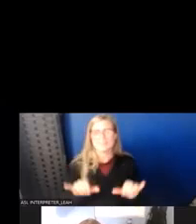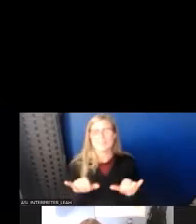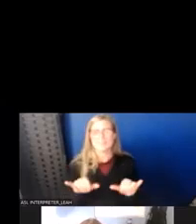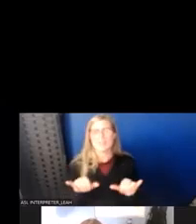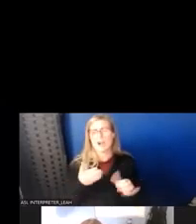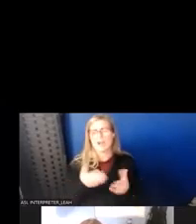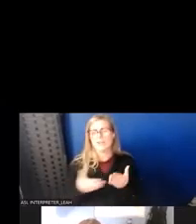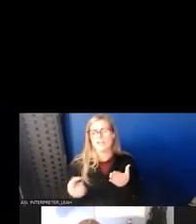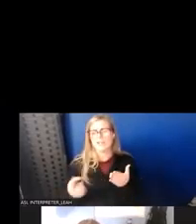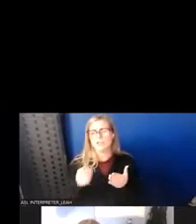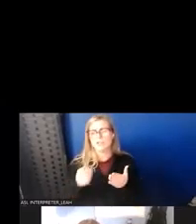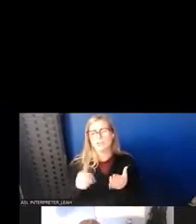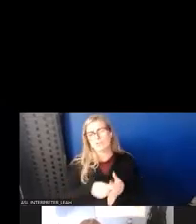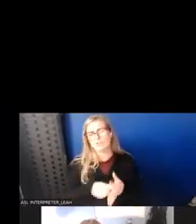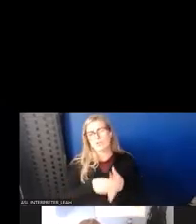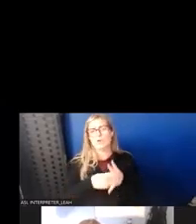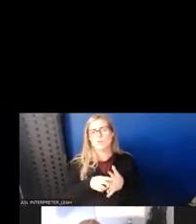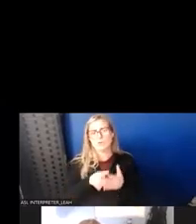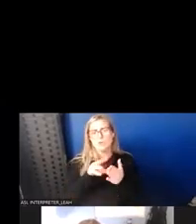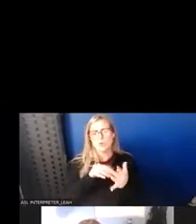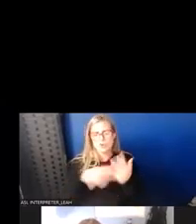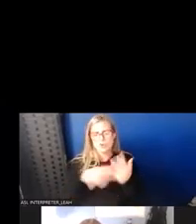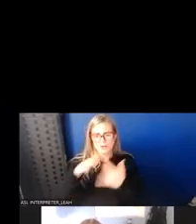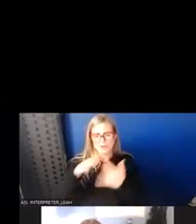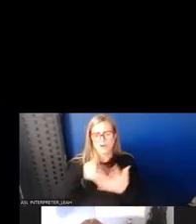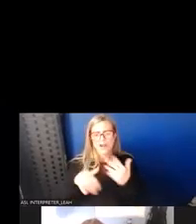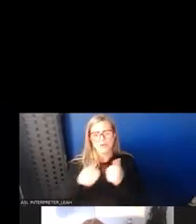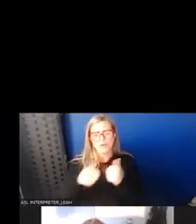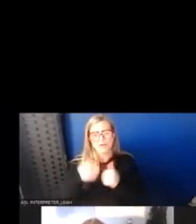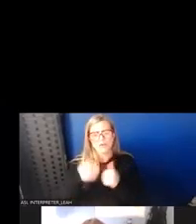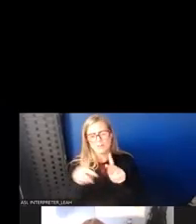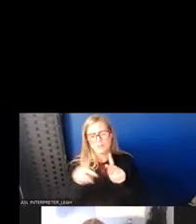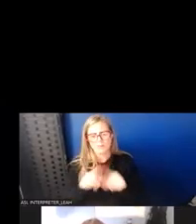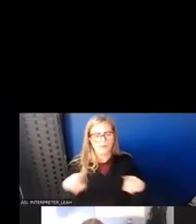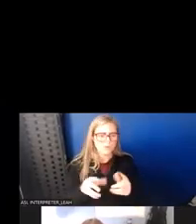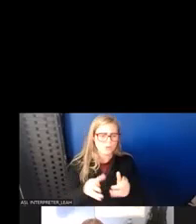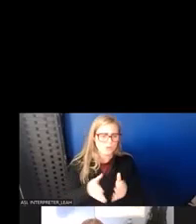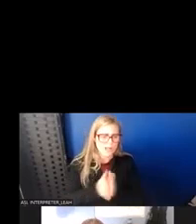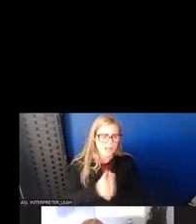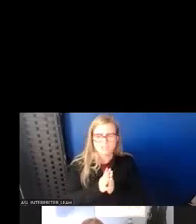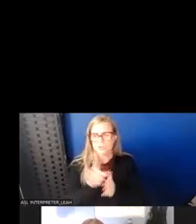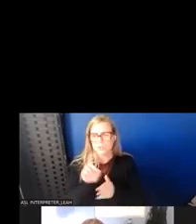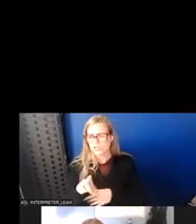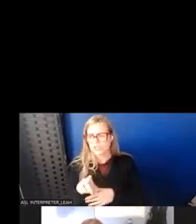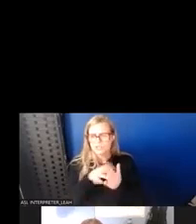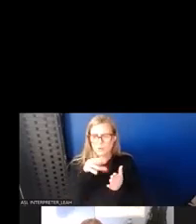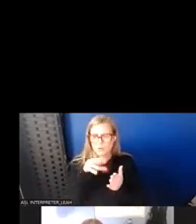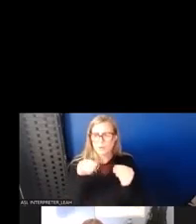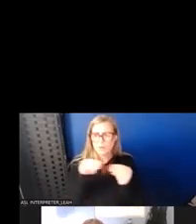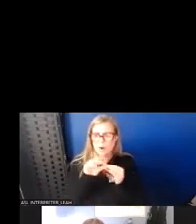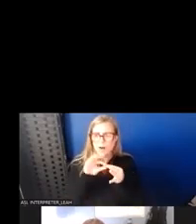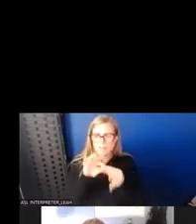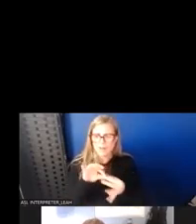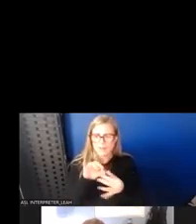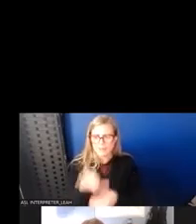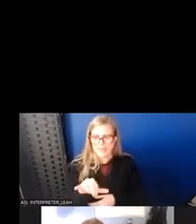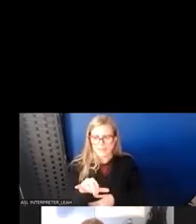with people, once you ask them questions, when you start to learn more about them. And one of the things that you really want to do is getting to